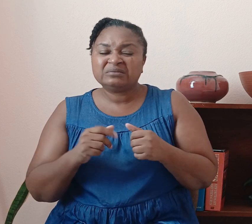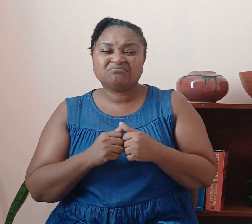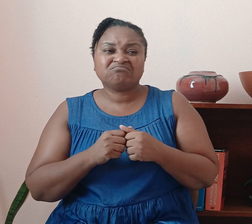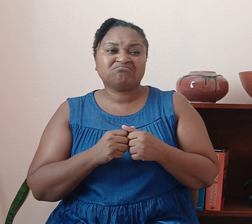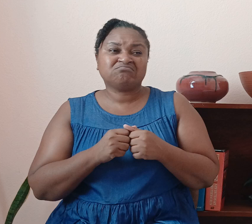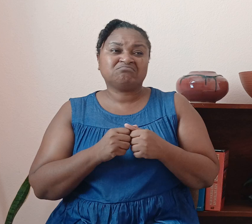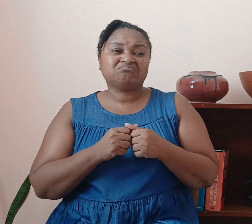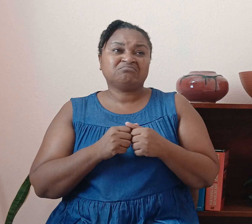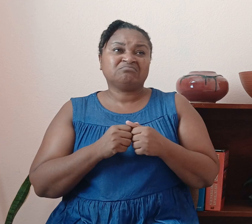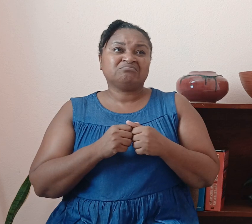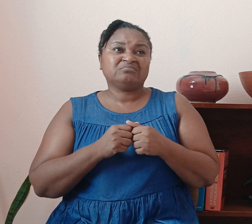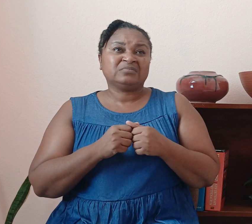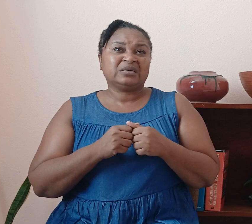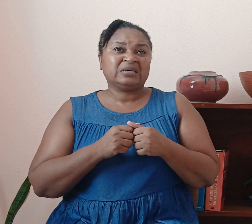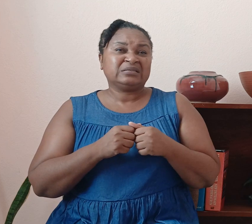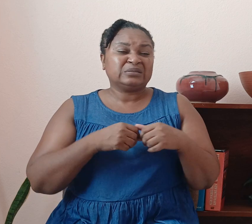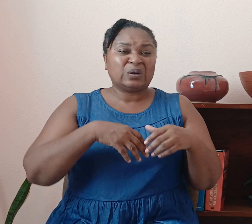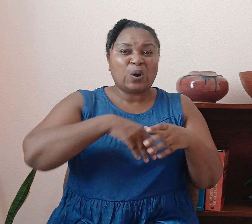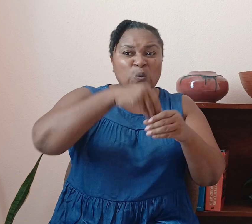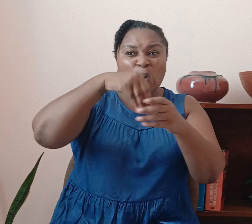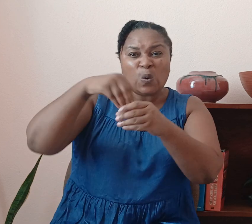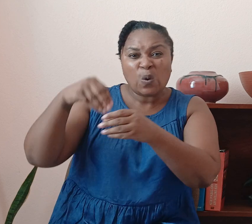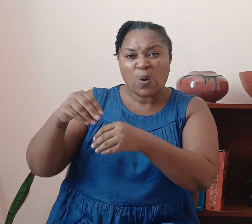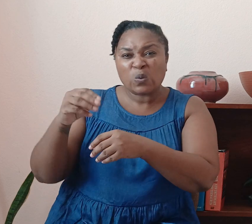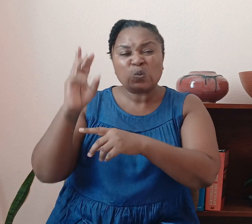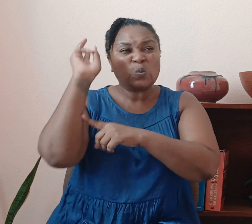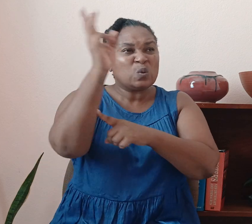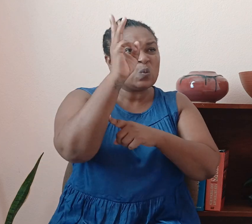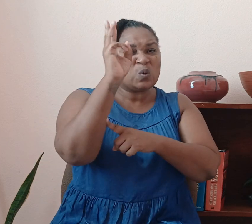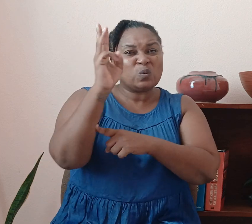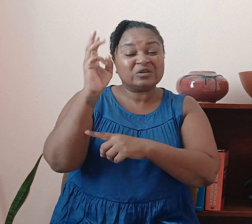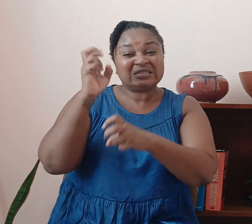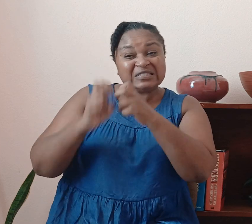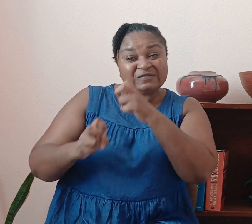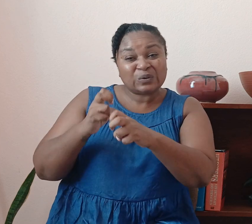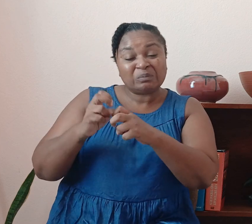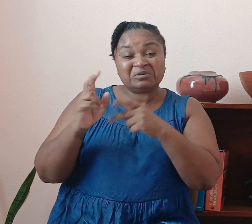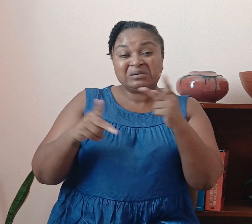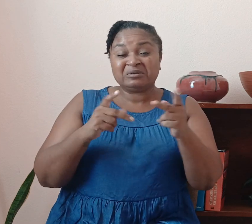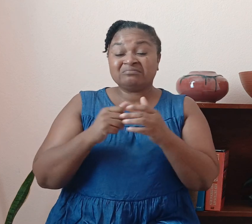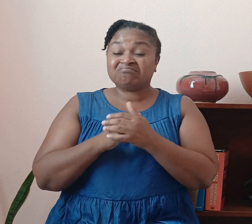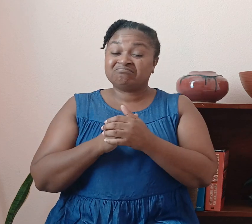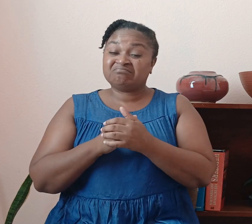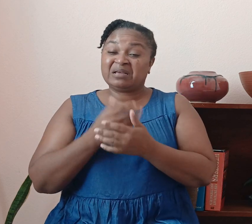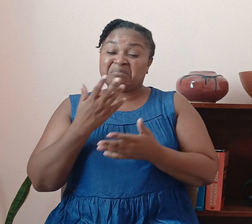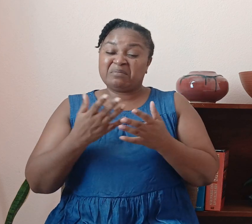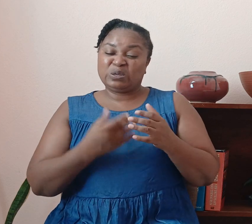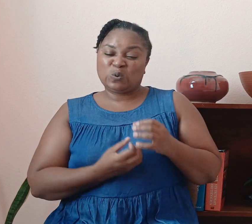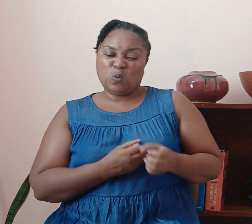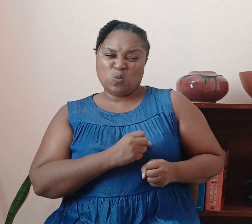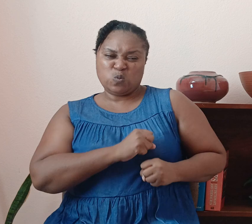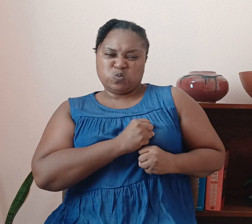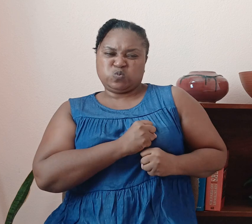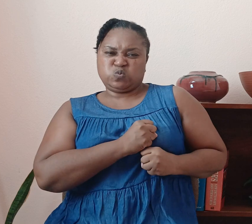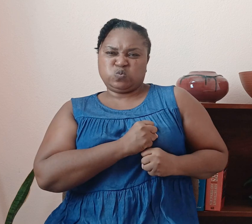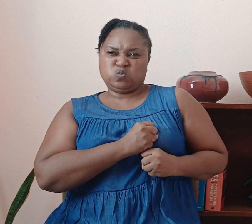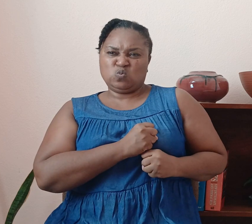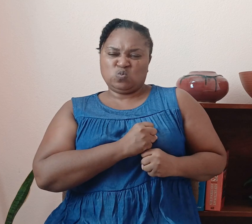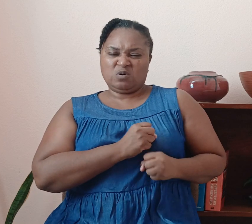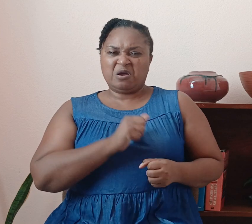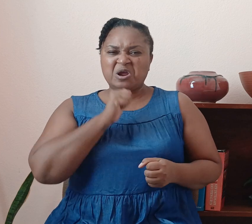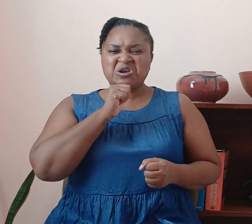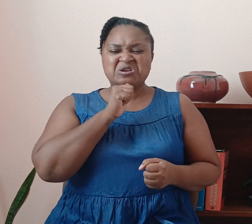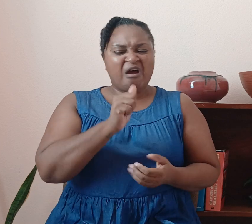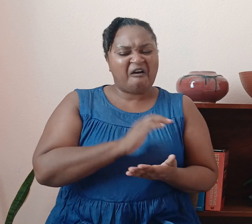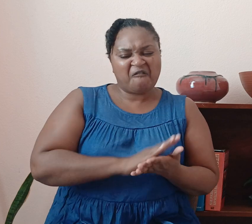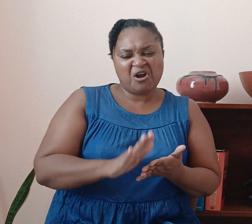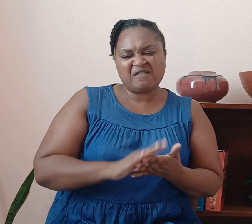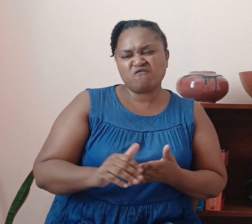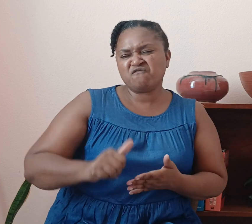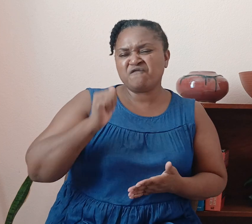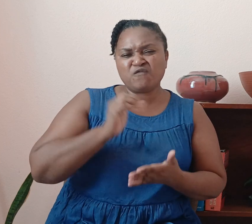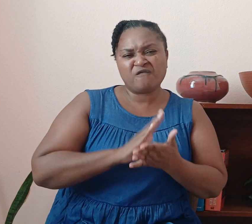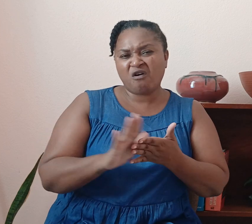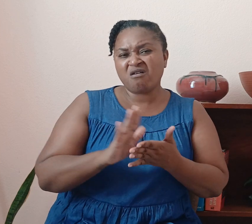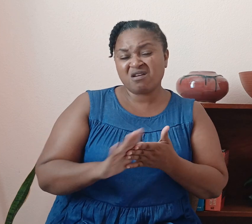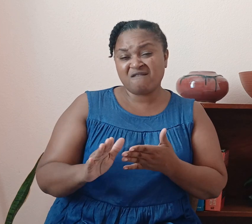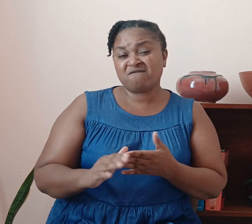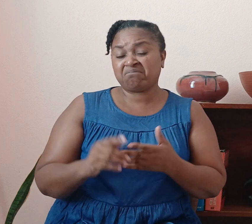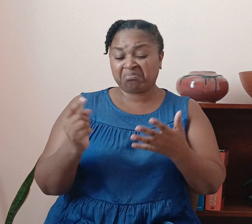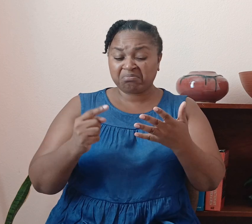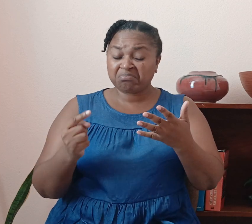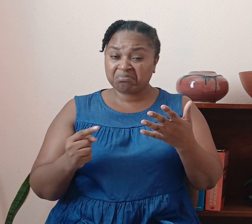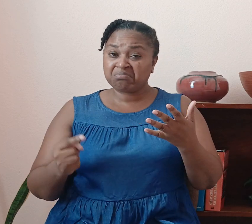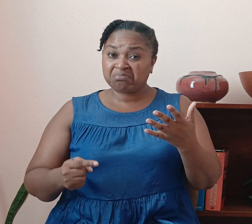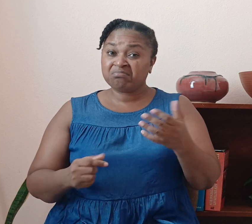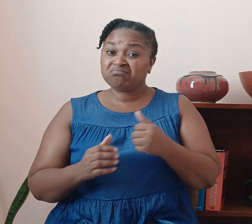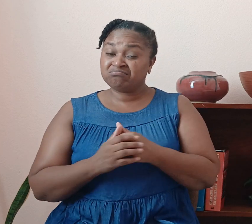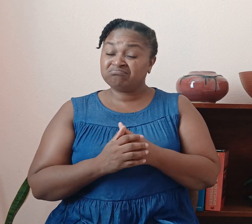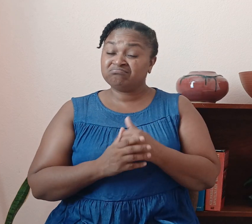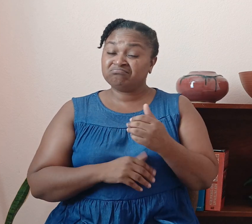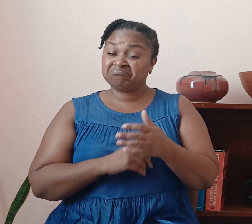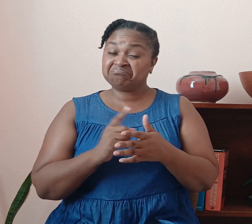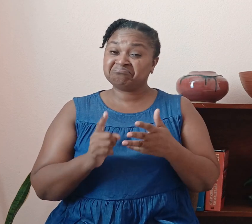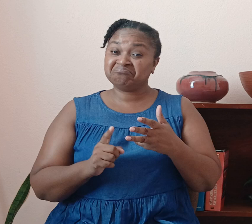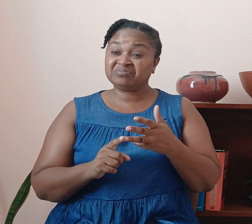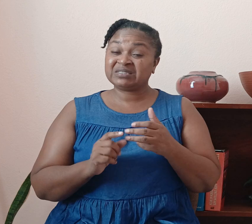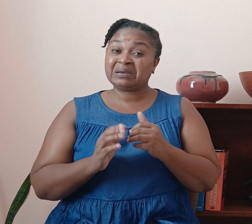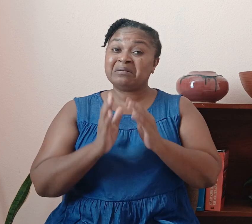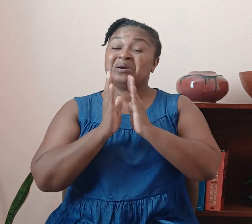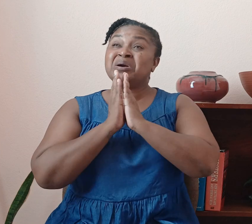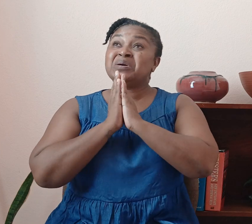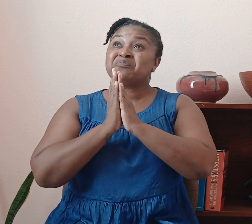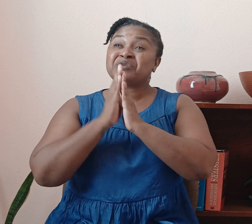to difficult people, not forgiving others, etc. o Pray for an increase in the knowledge about